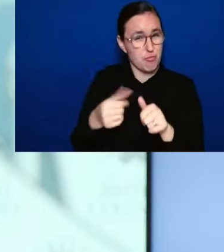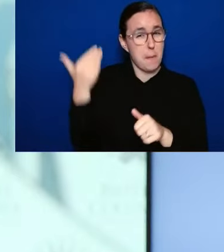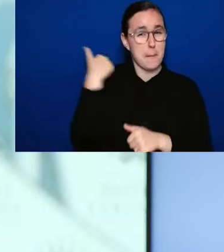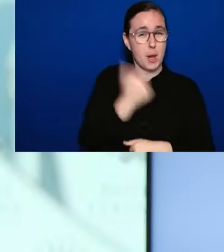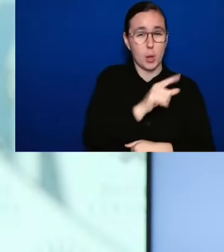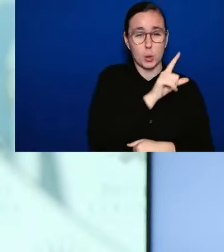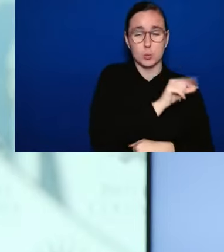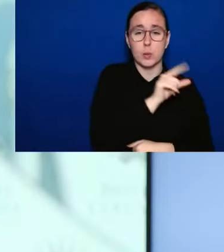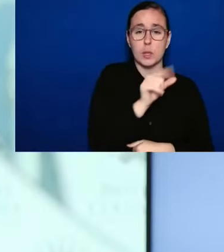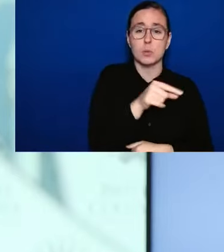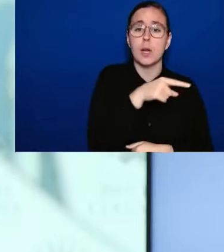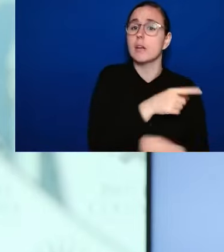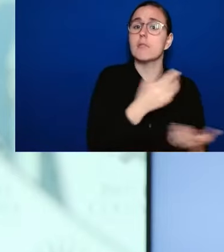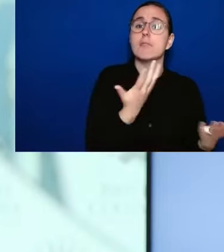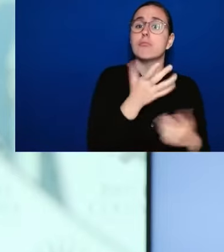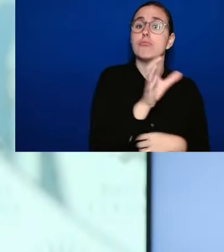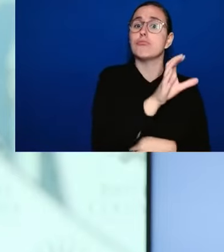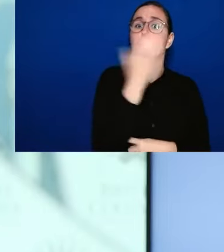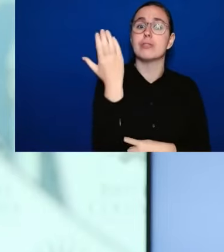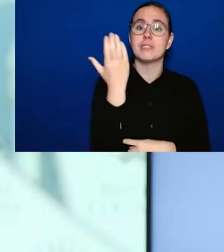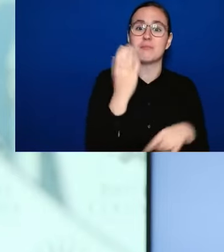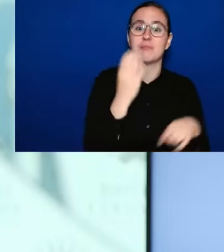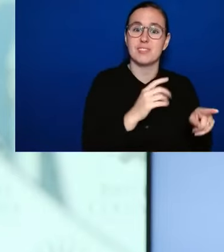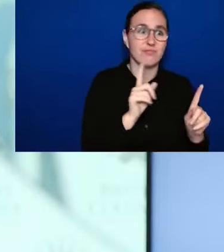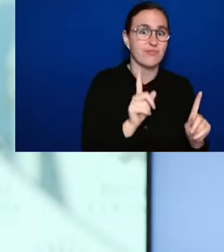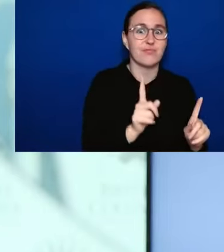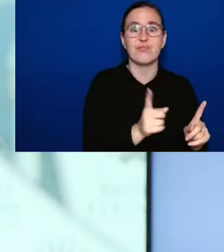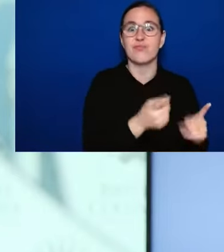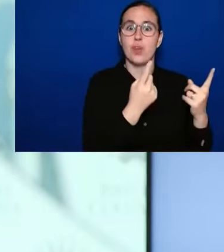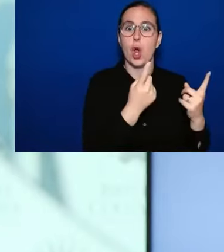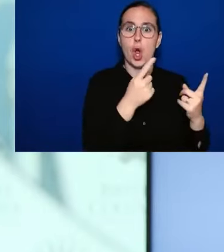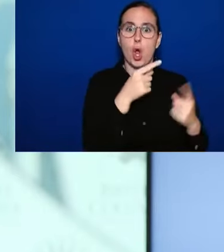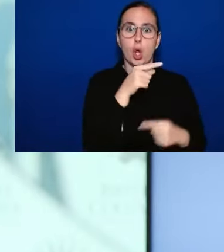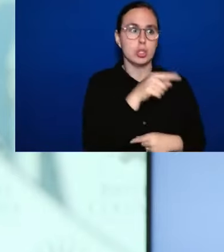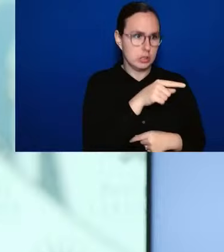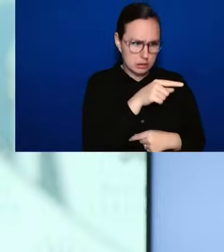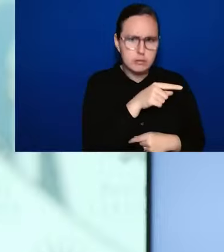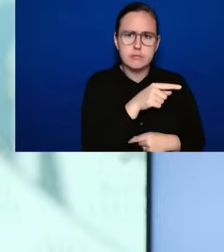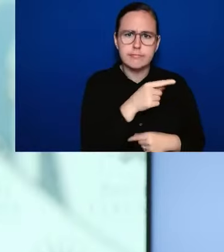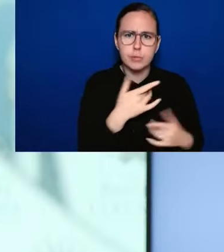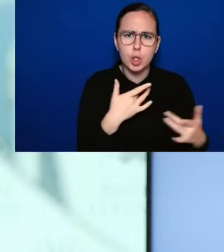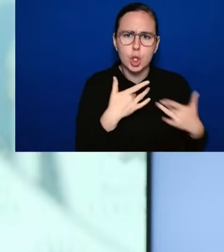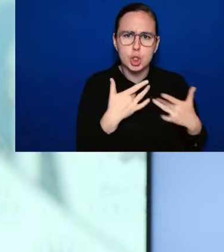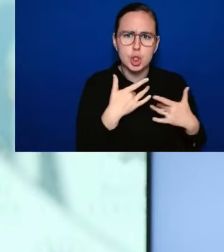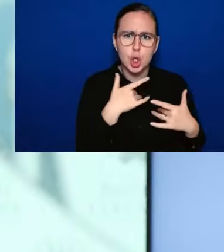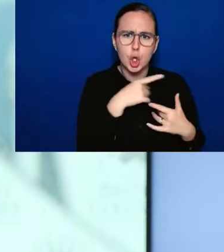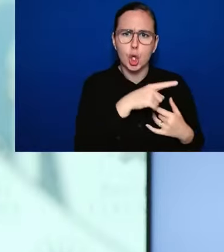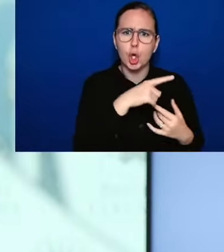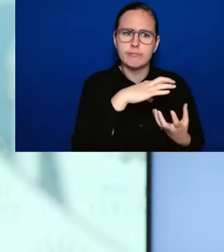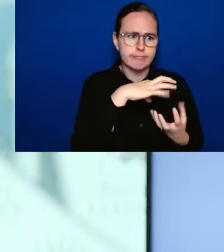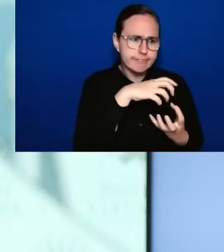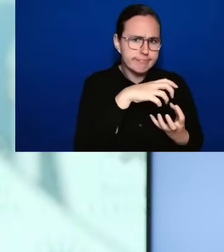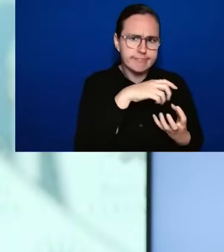Sir in the I'm going issues that we dealt with just as we were beginning of that period our